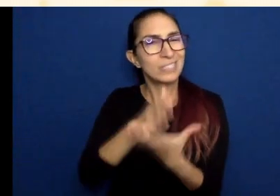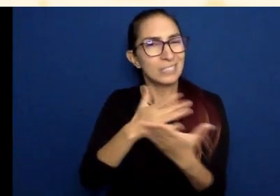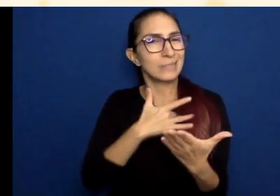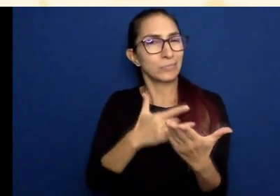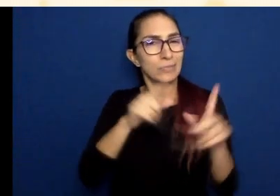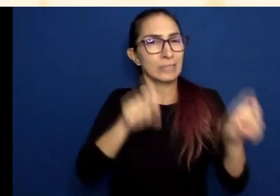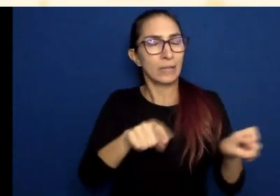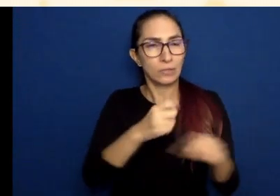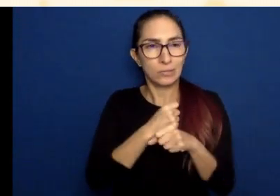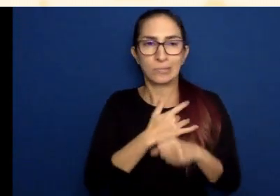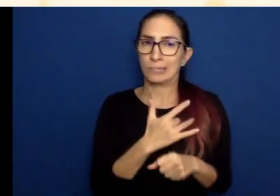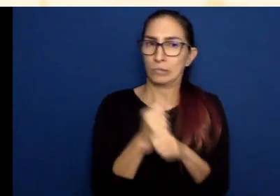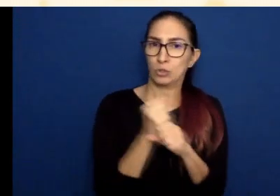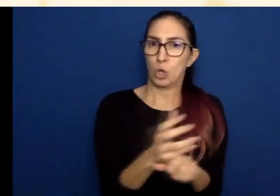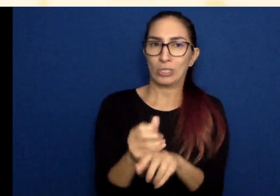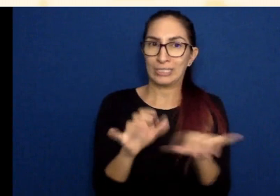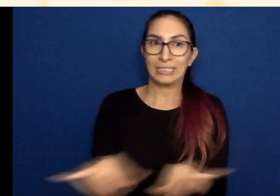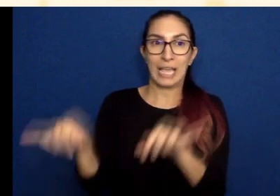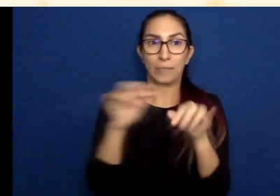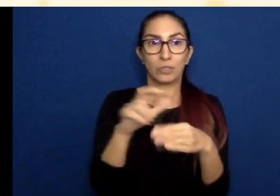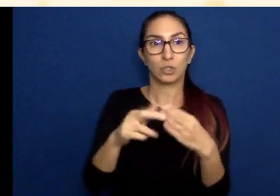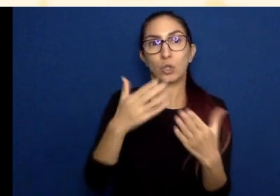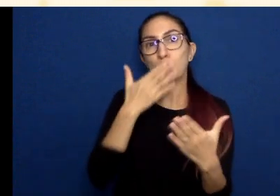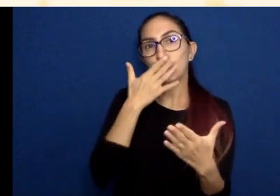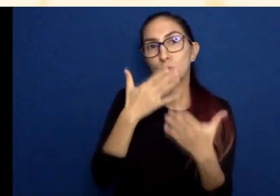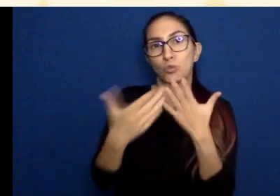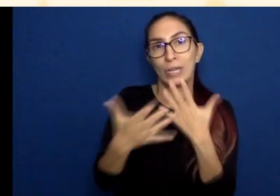So gray scale in iOS and Android, color inversion in Android,